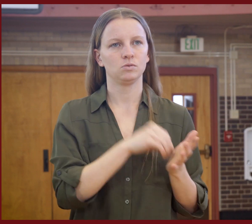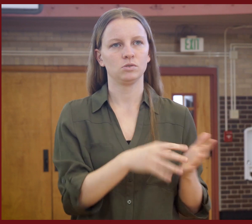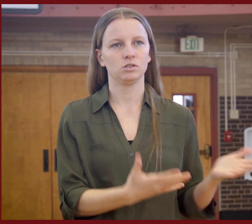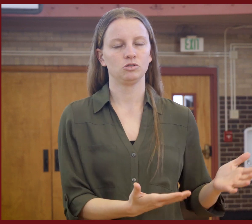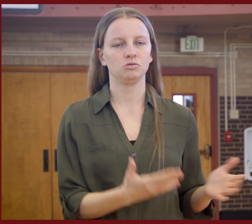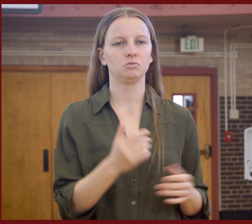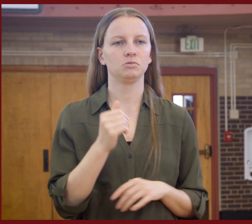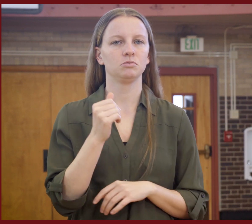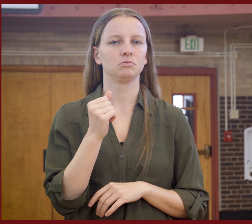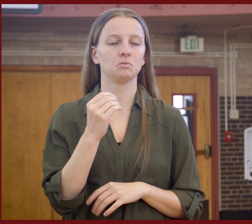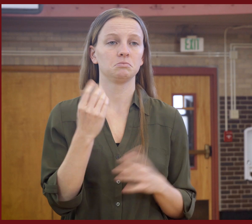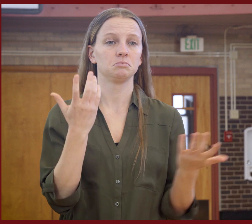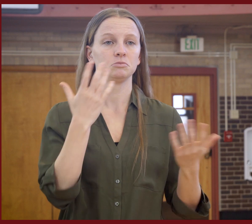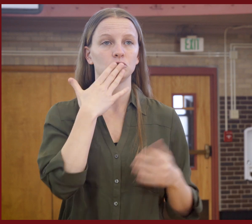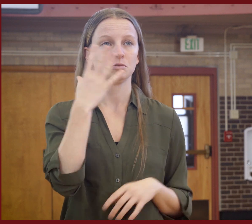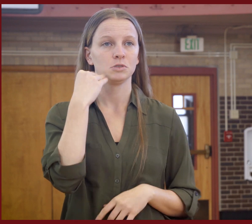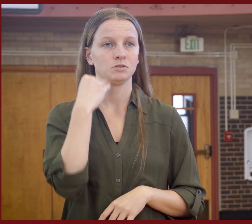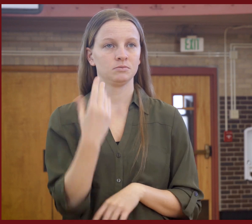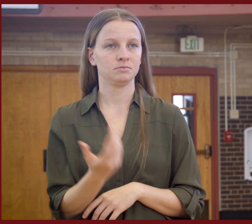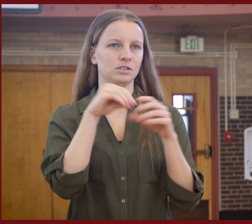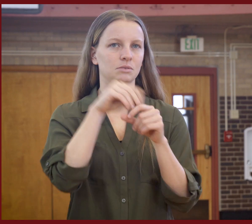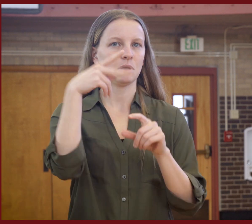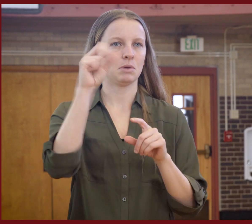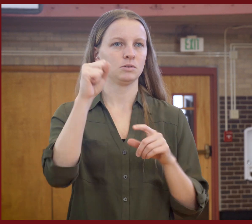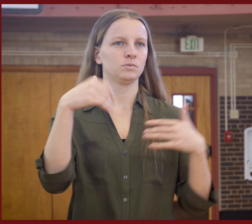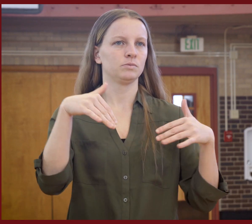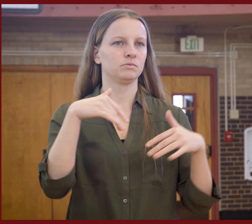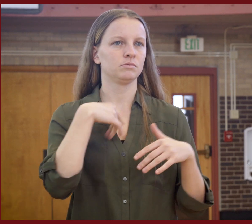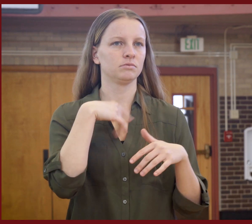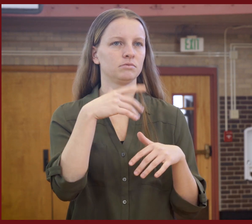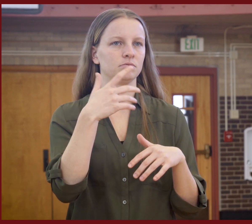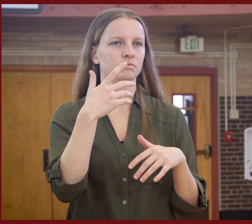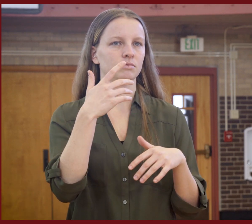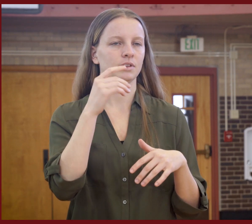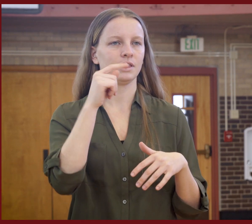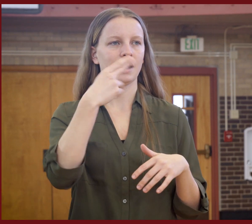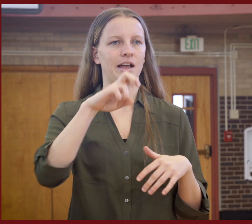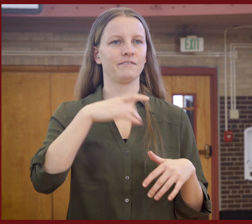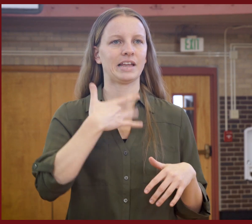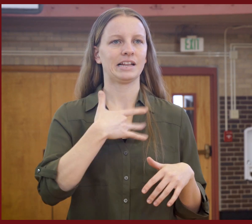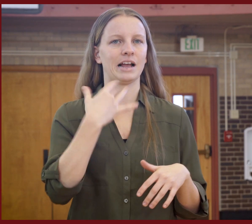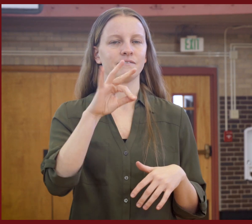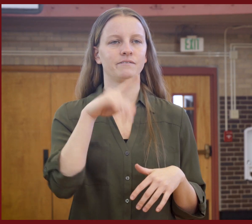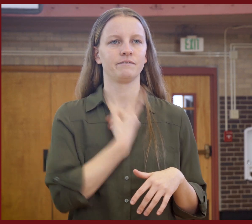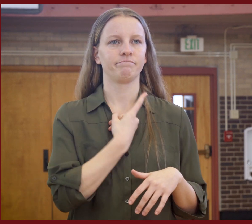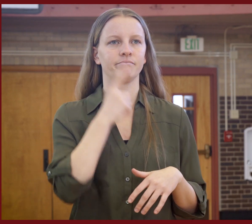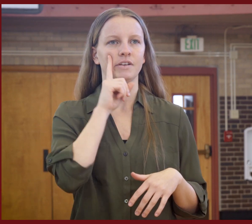setting, but also in other locations. It was a good experience. At Palmer High School, it felt like there was the only